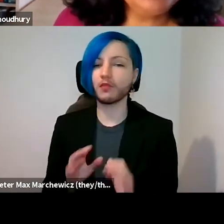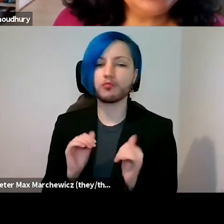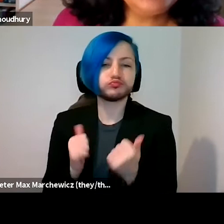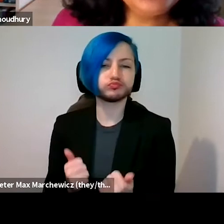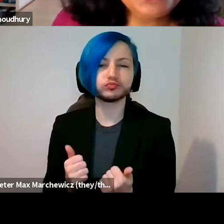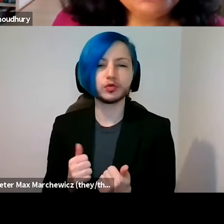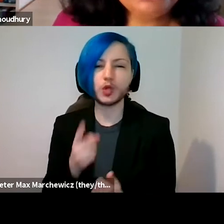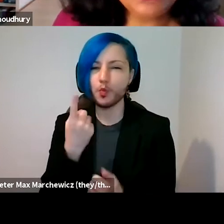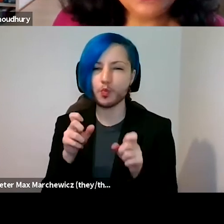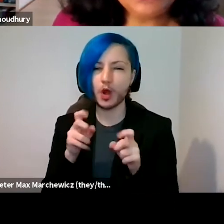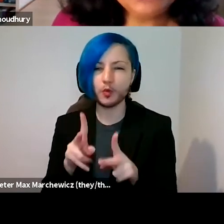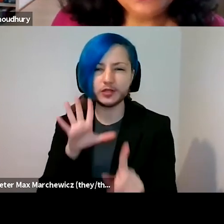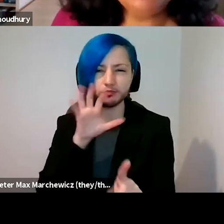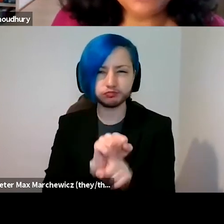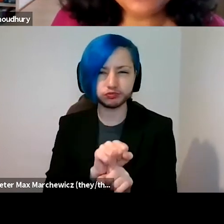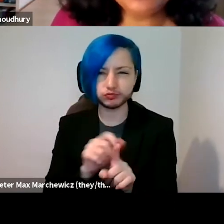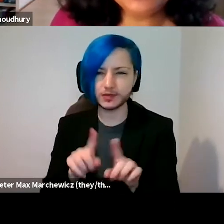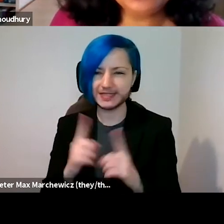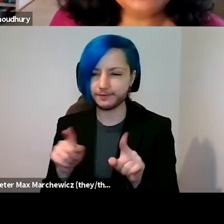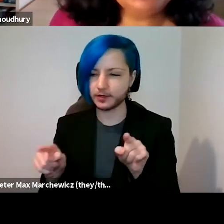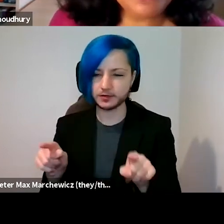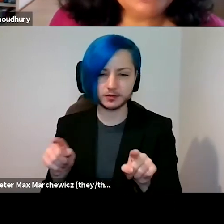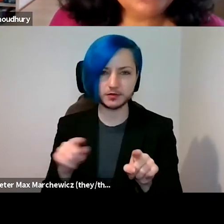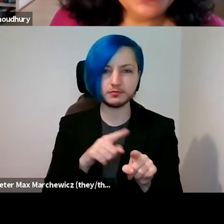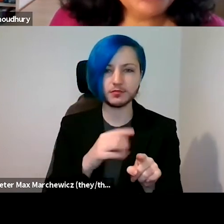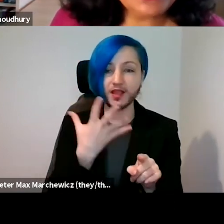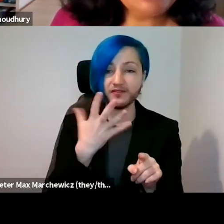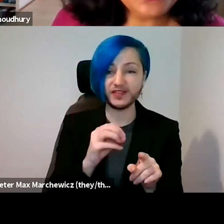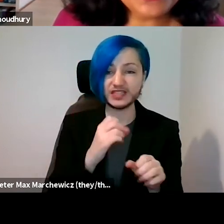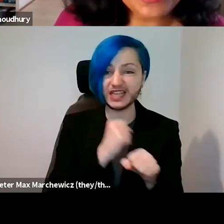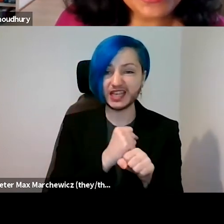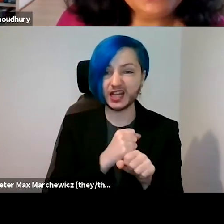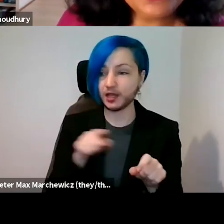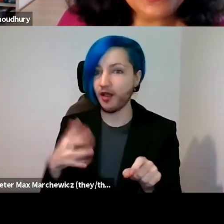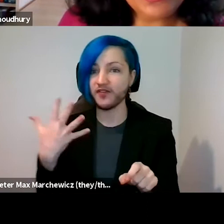a thing that cost 50 guineas from an article that sold for five, but I venture to say there is not